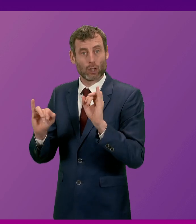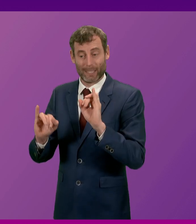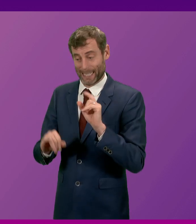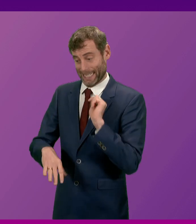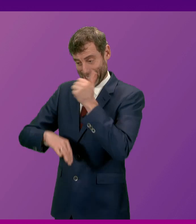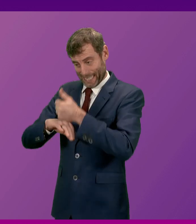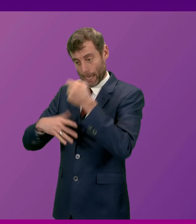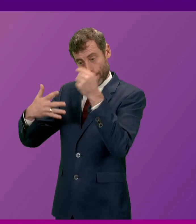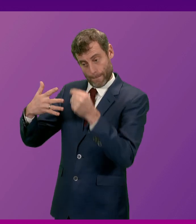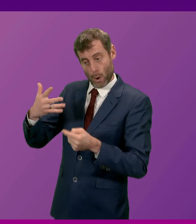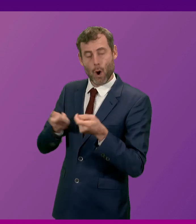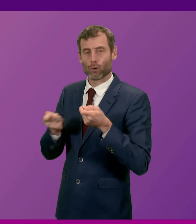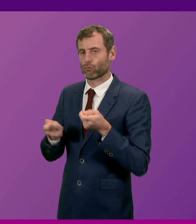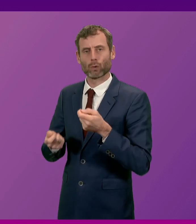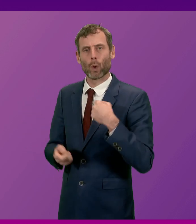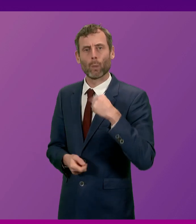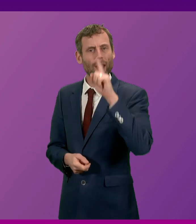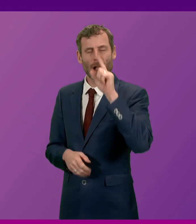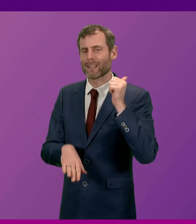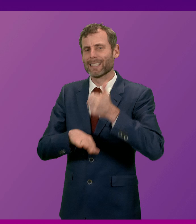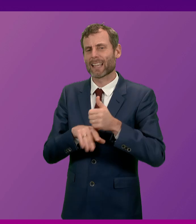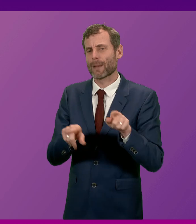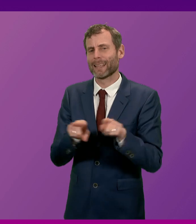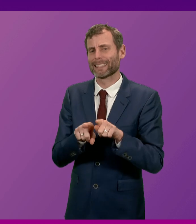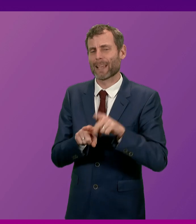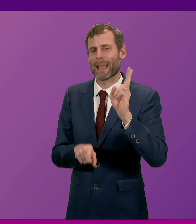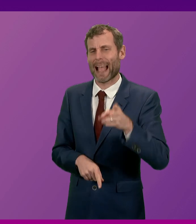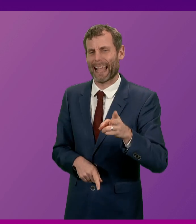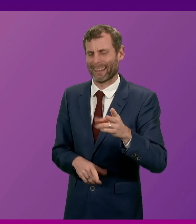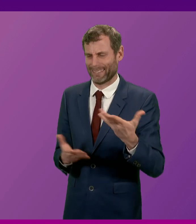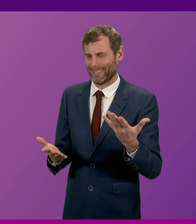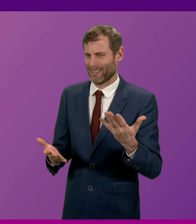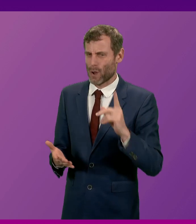we would never be able to sustain that either in law or with legal challenge. Instead, we have to